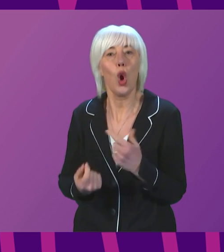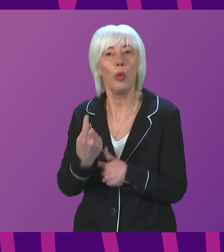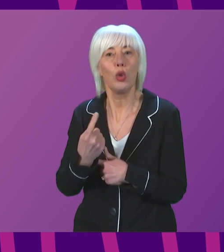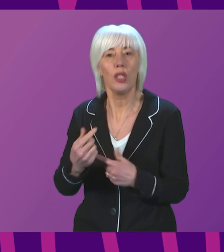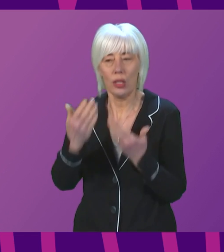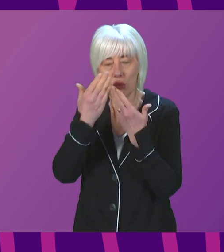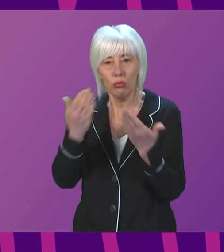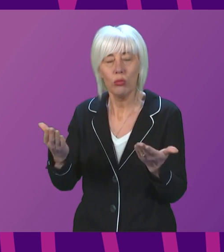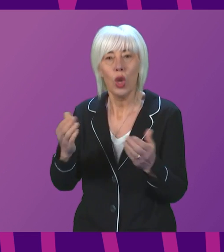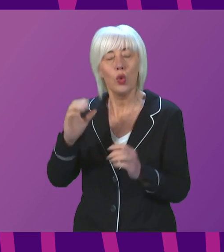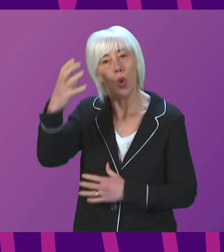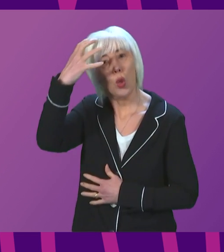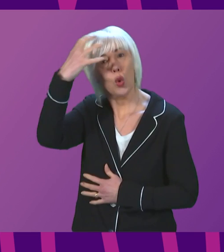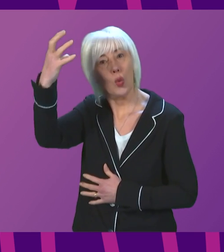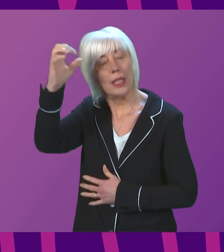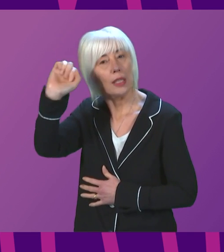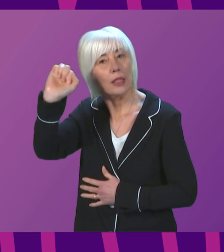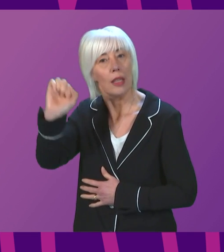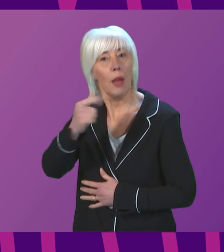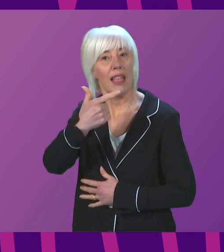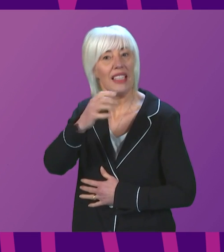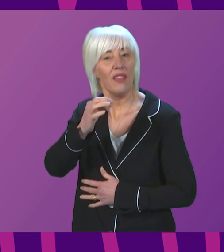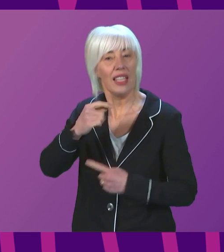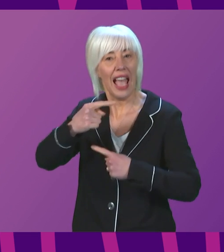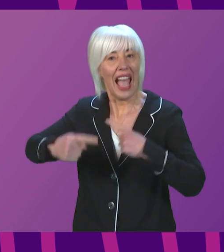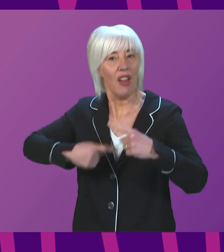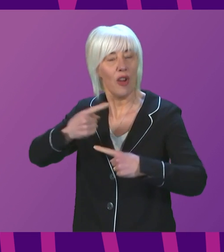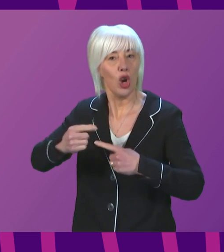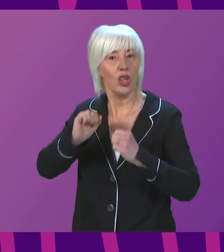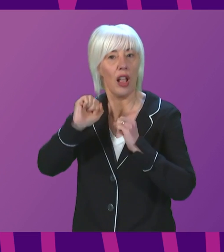tribute to Her Majesty the Queen, following the 70th anniversary of her accession.